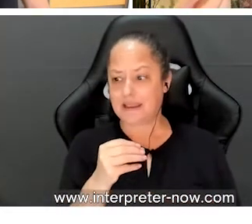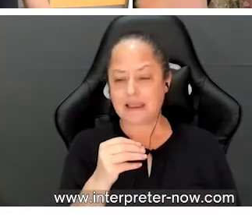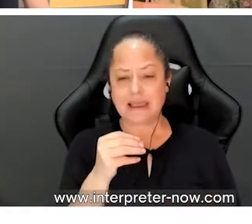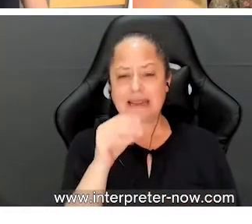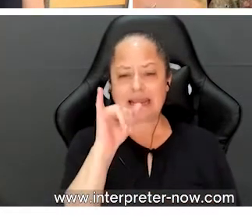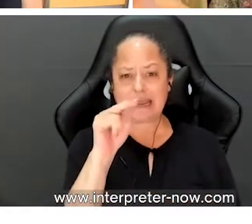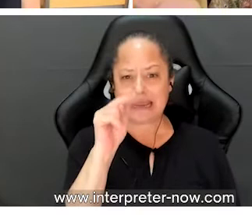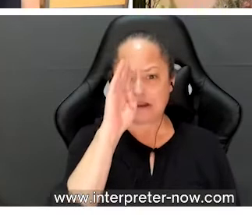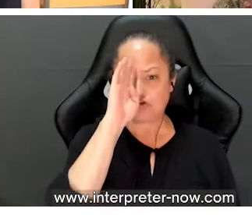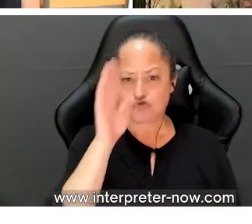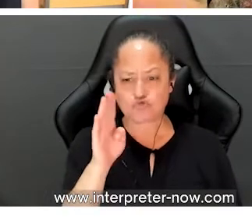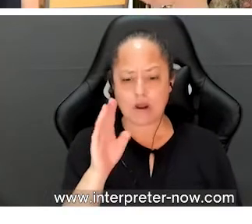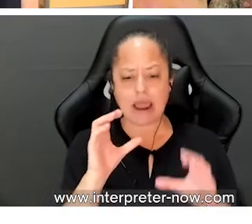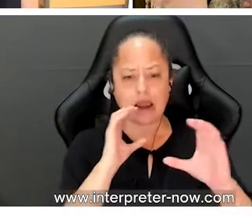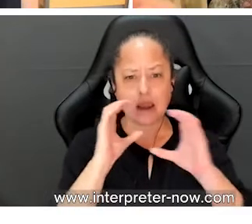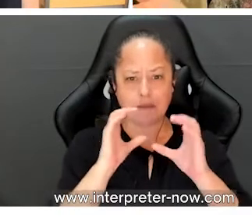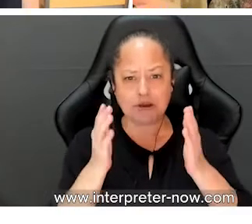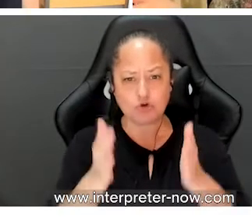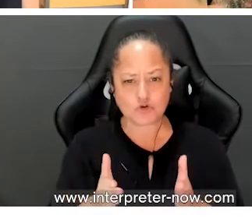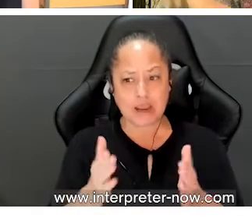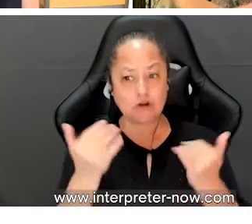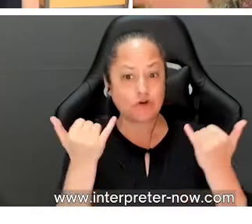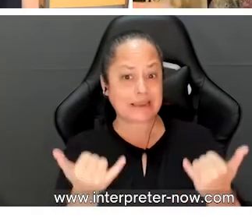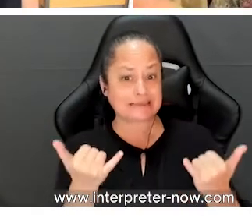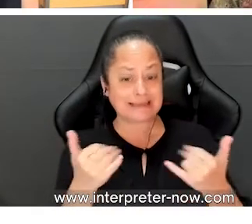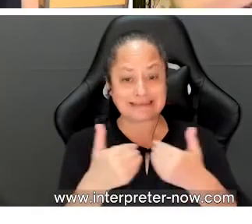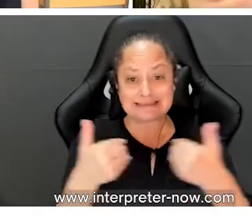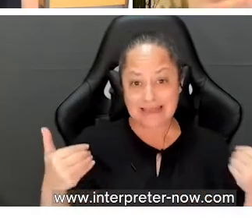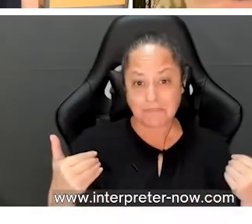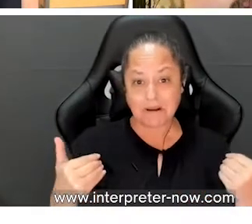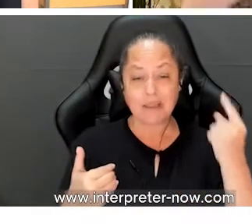communicator, if that might exist, separately, one or the other.